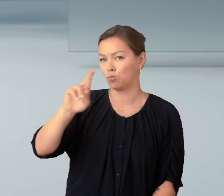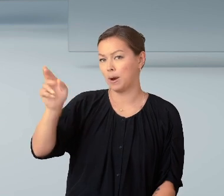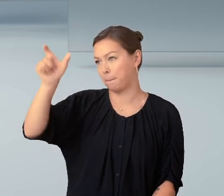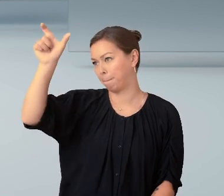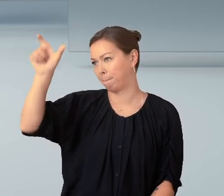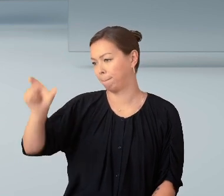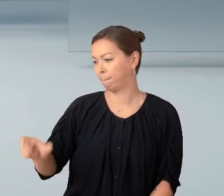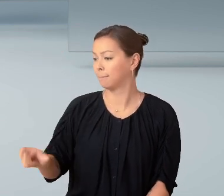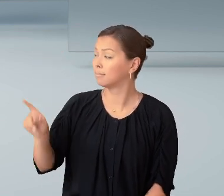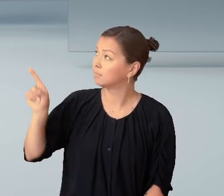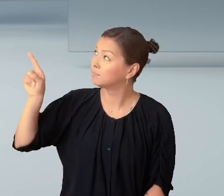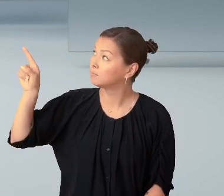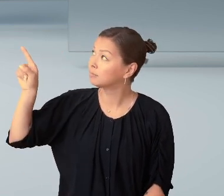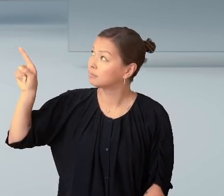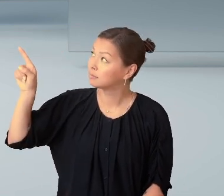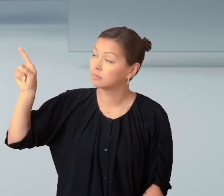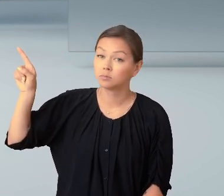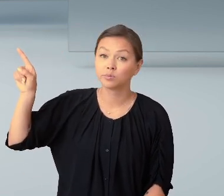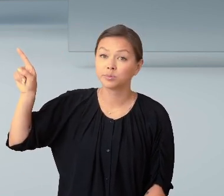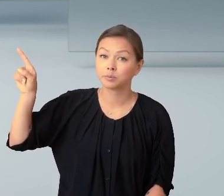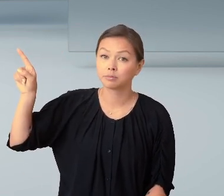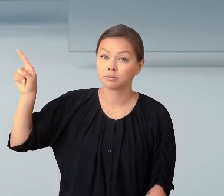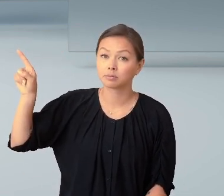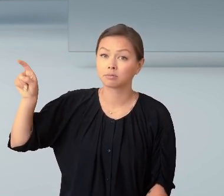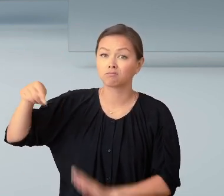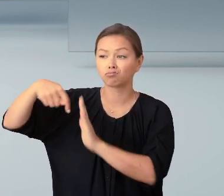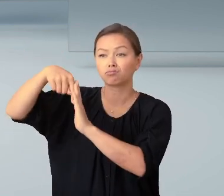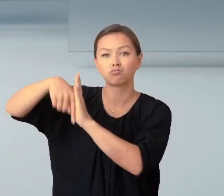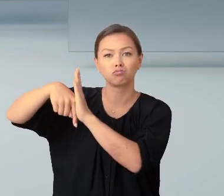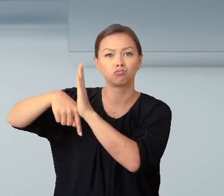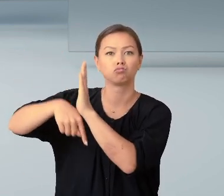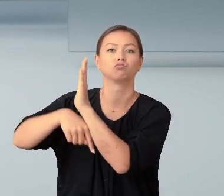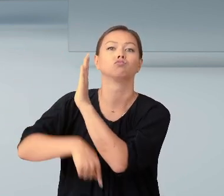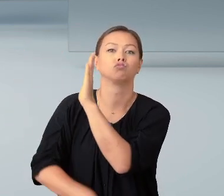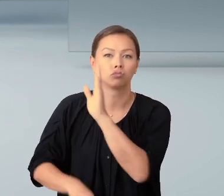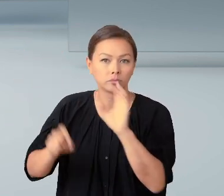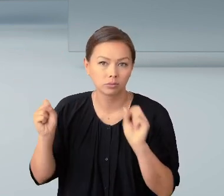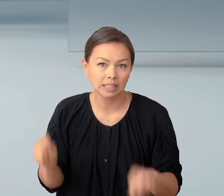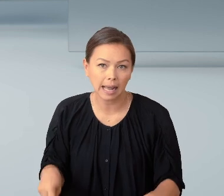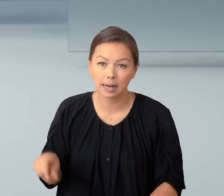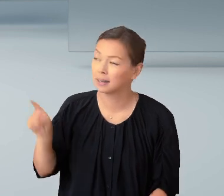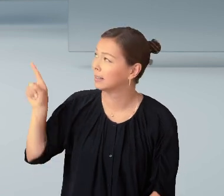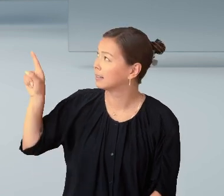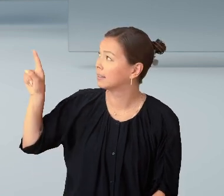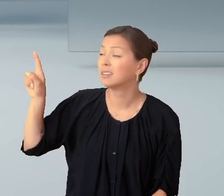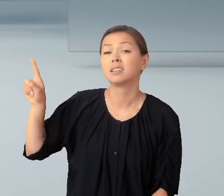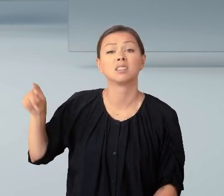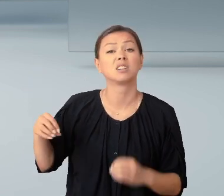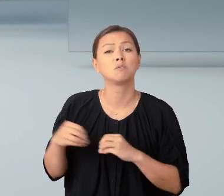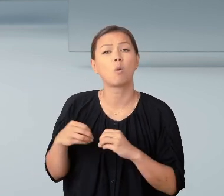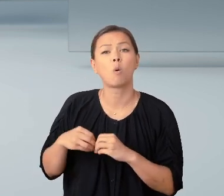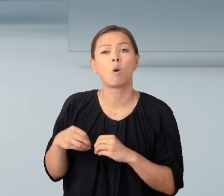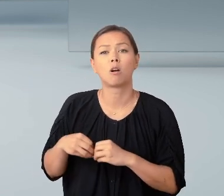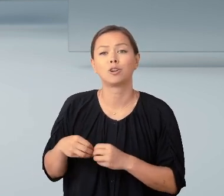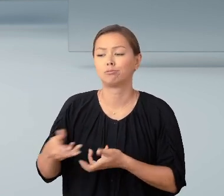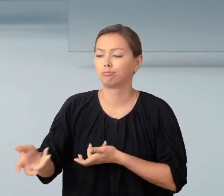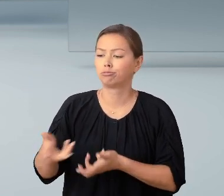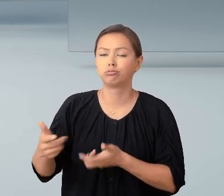prompts that go in further. It gives you an opportunity, but you can, in a conversational way, ask questions.